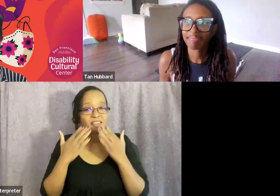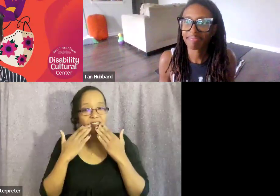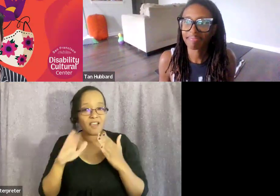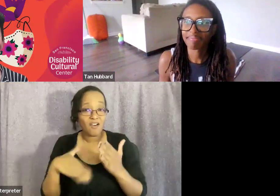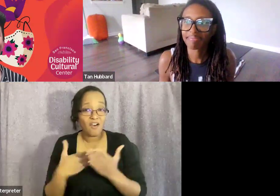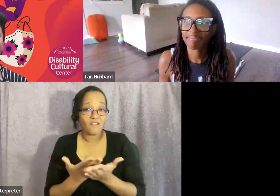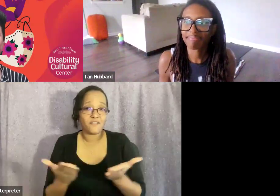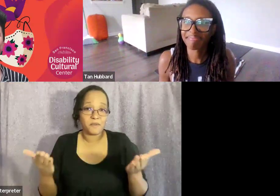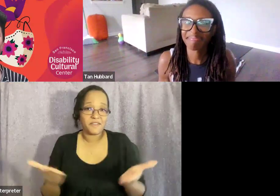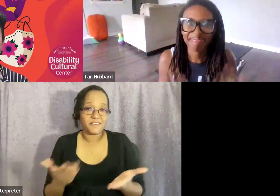We'll see you next time.